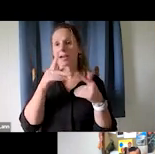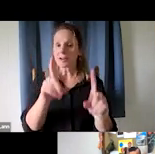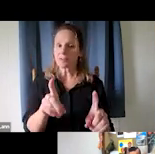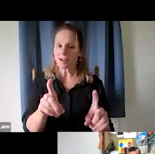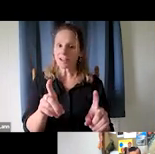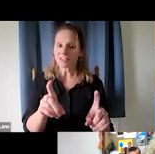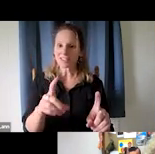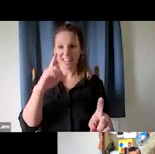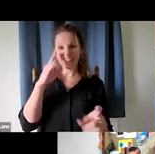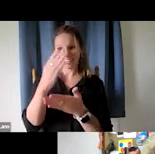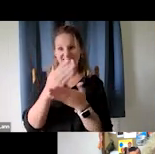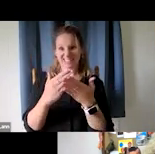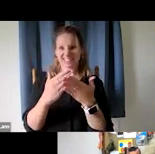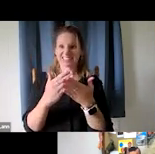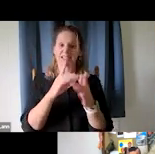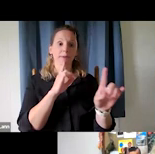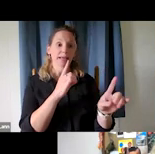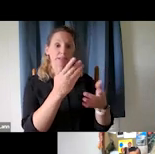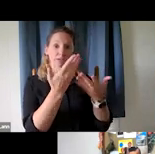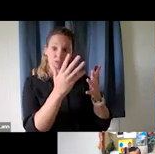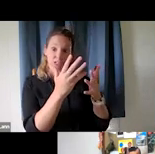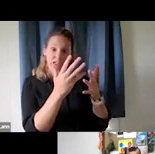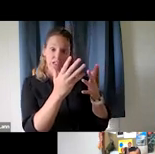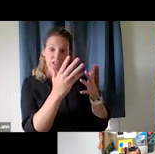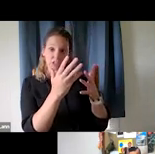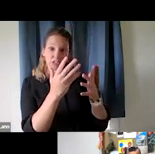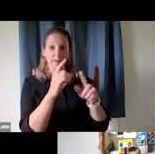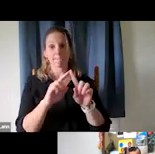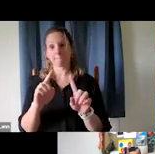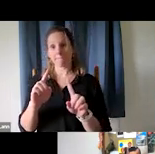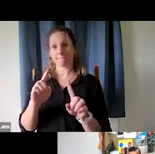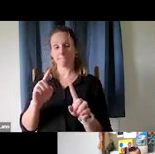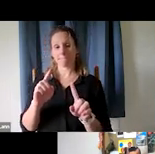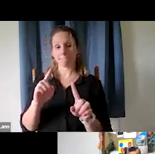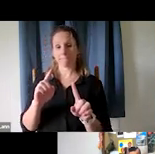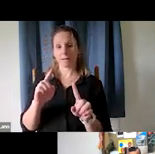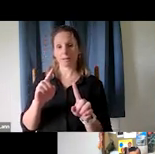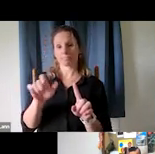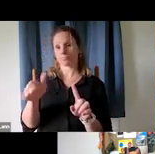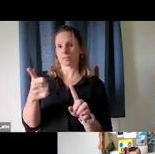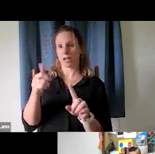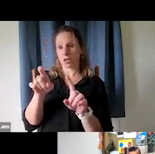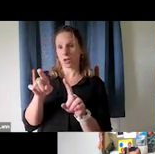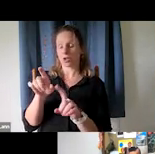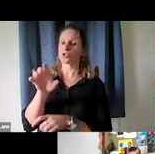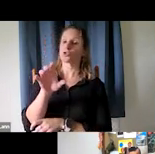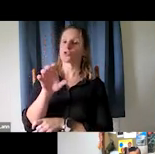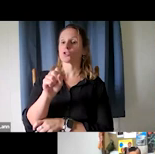I think some may be answered by the presentations, but I think looking at the Social Security rules